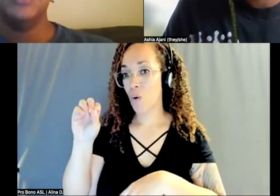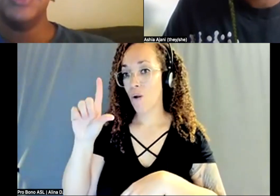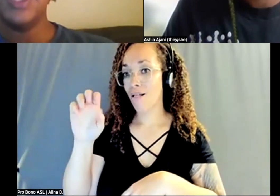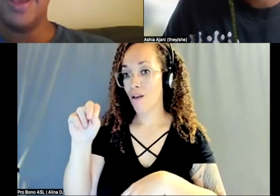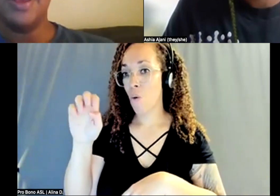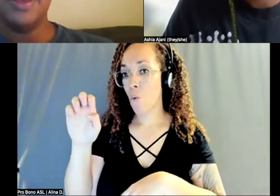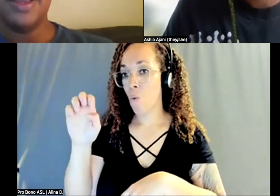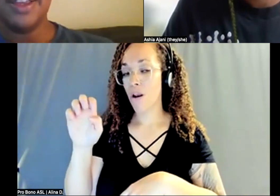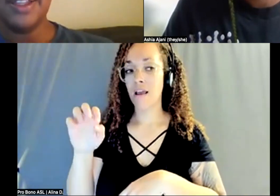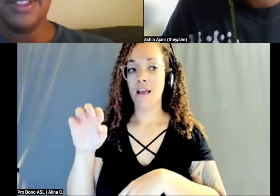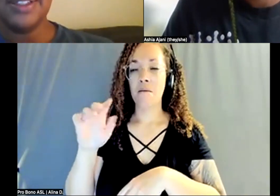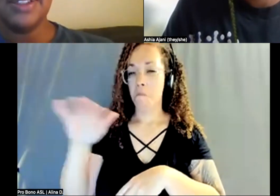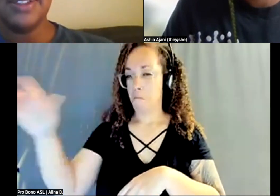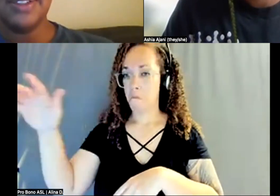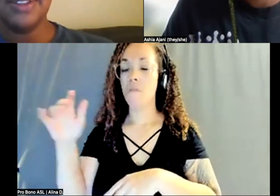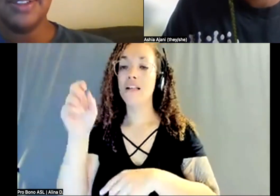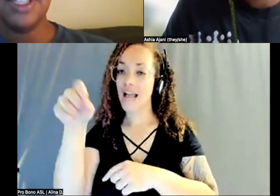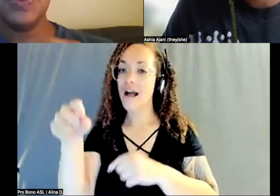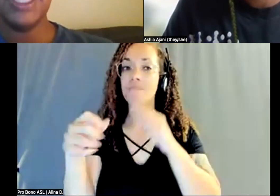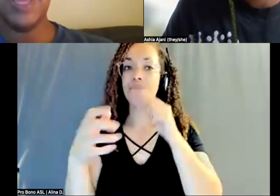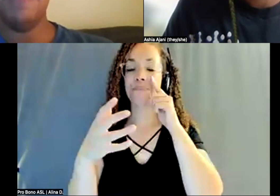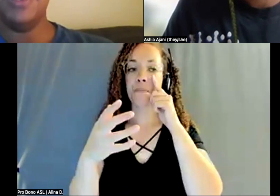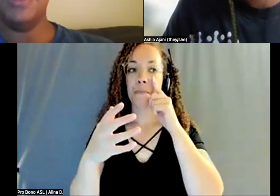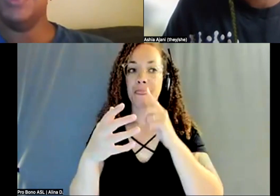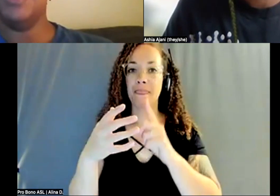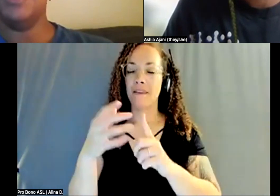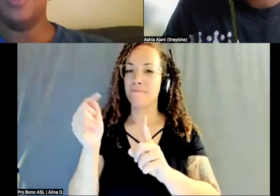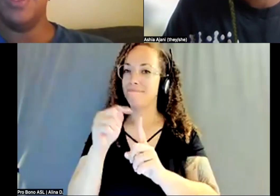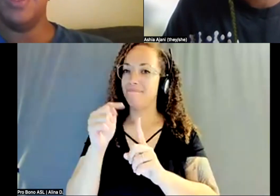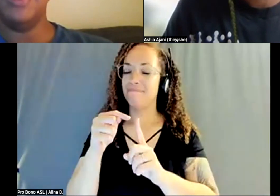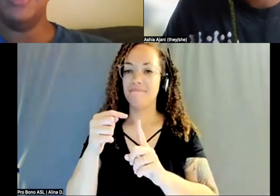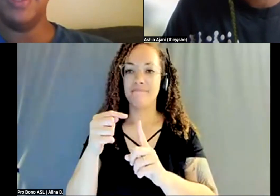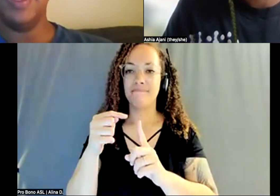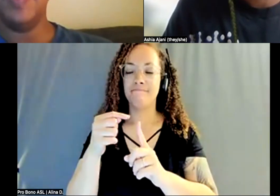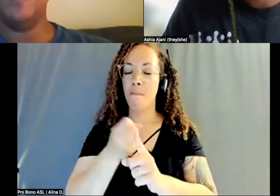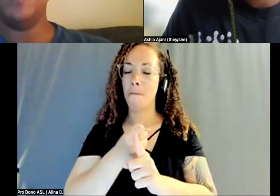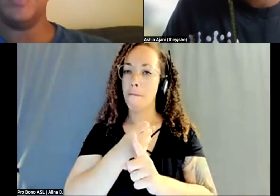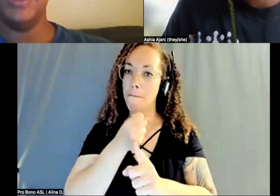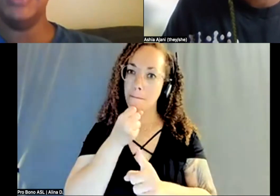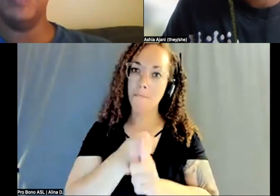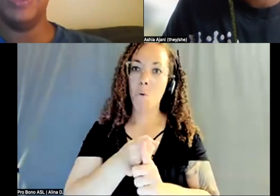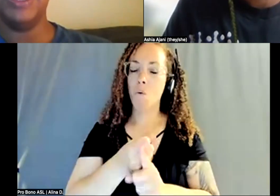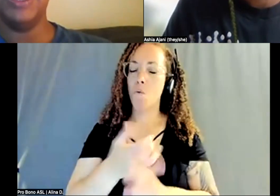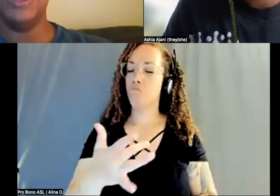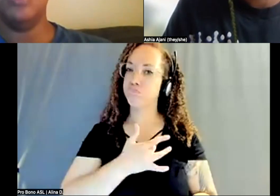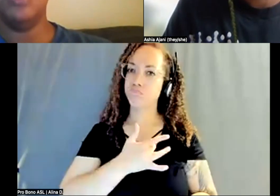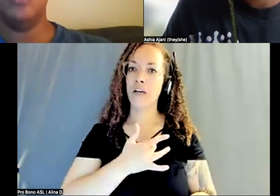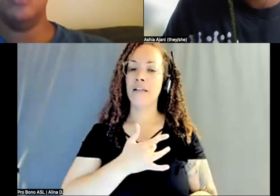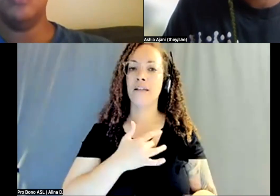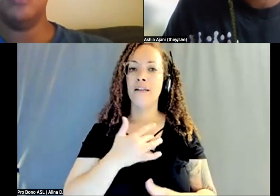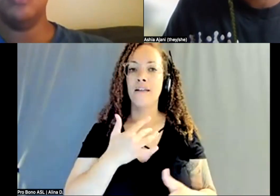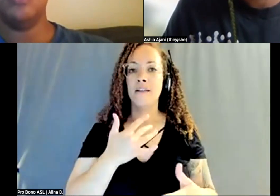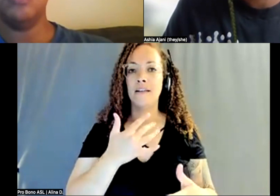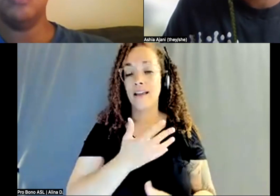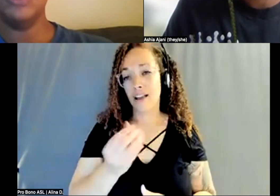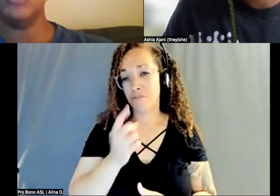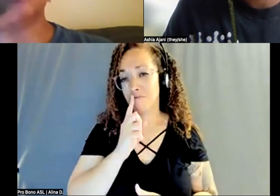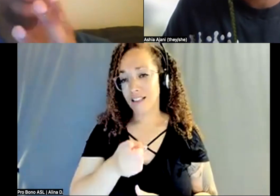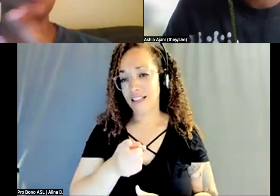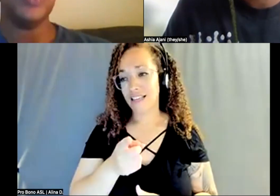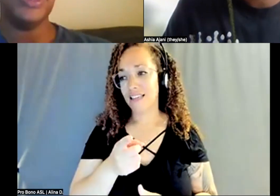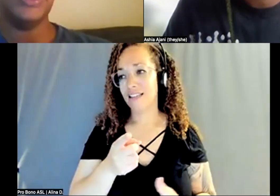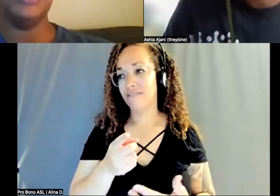yeah, it's--it's really heavy hitting, and is a really, does a really great